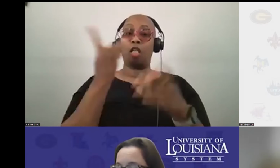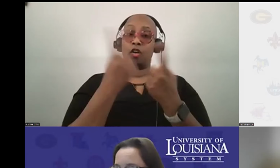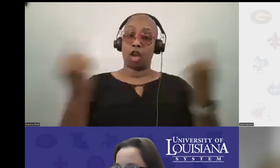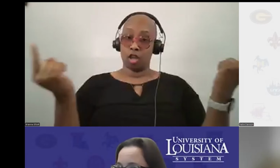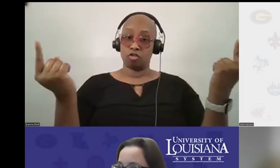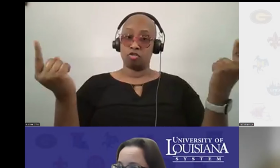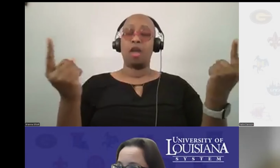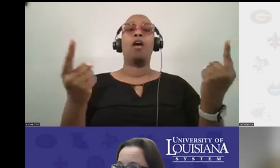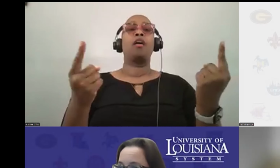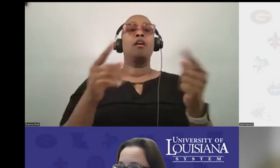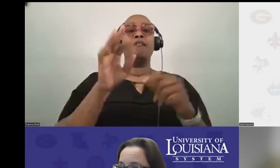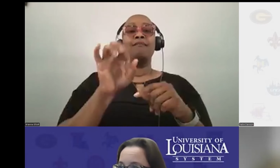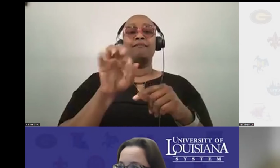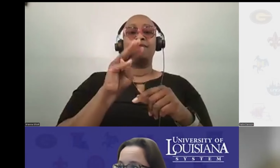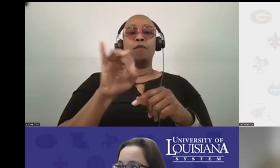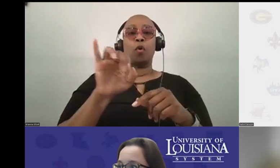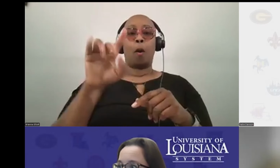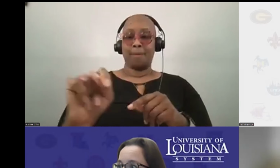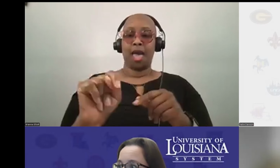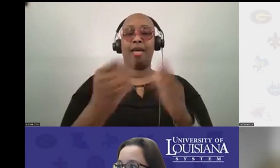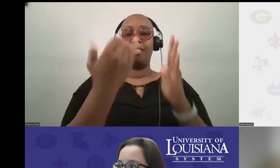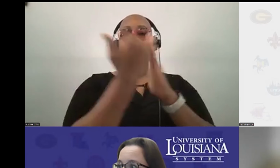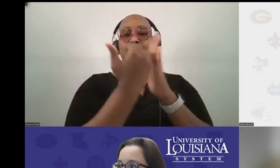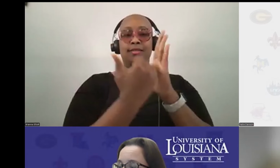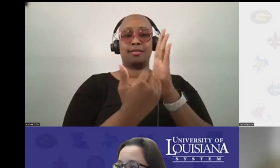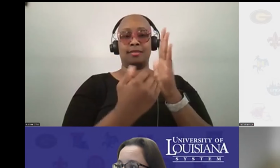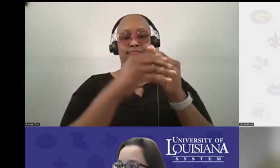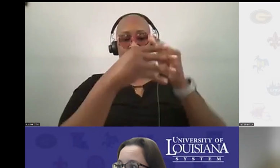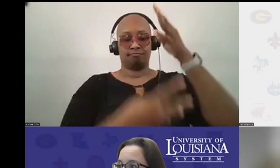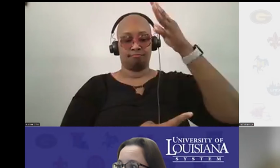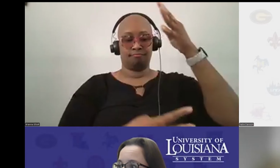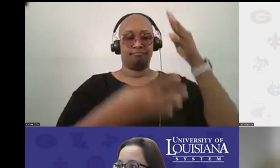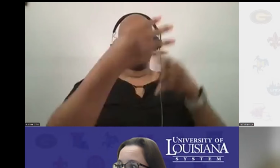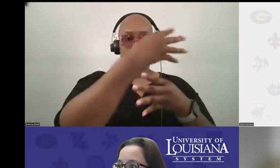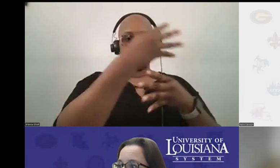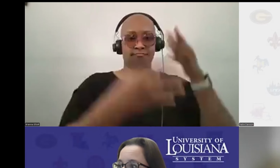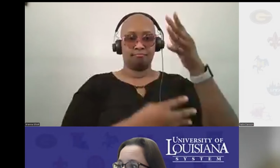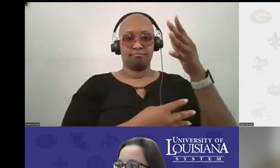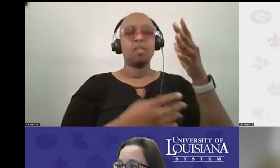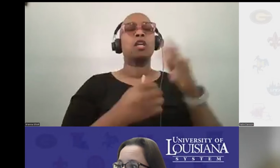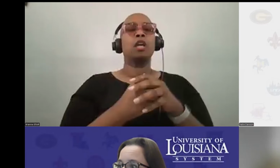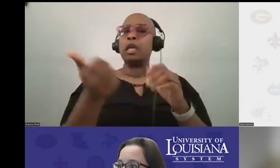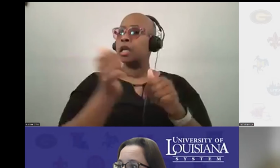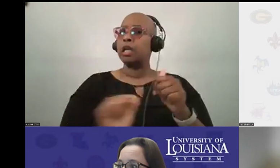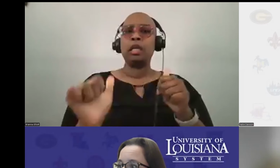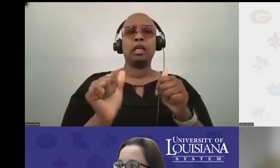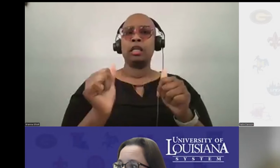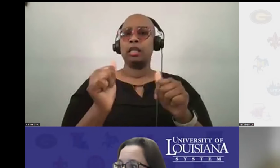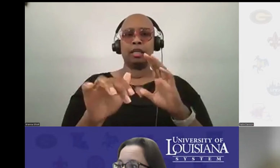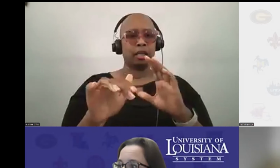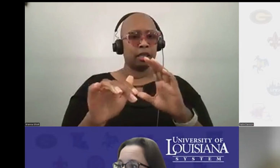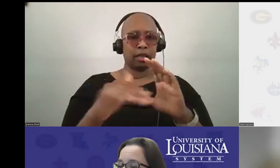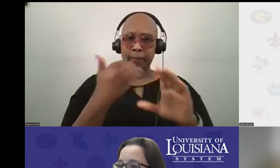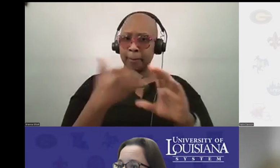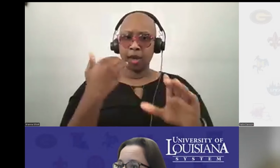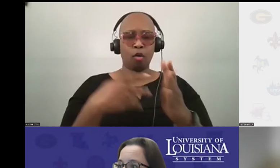are list, all of that is going to apply in any email program um that you would be using and in